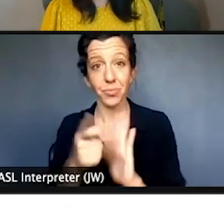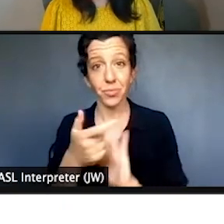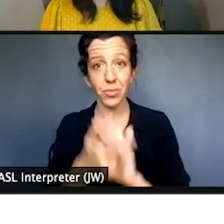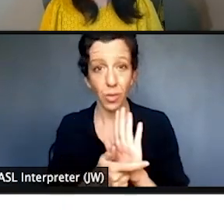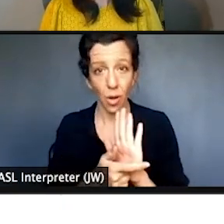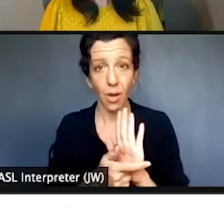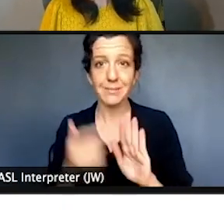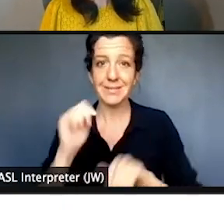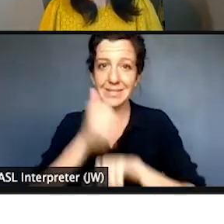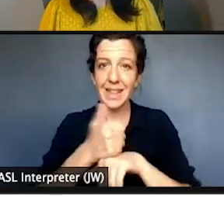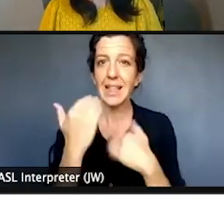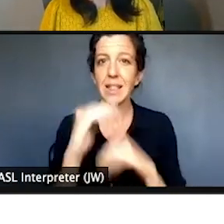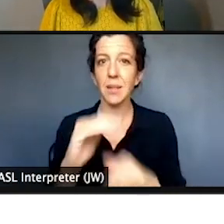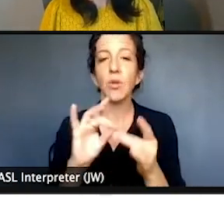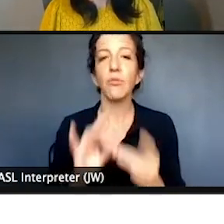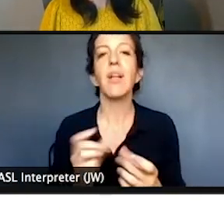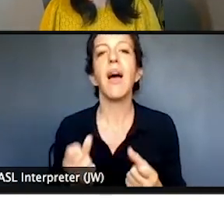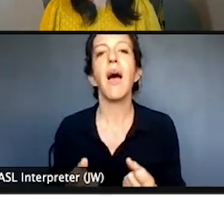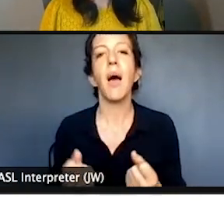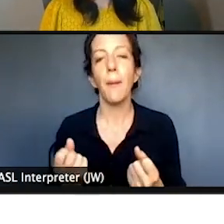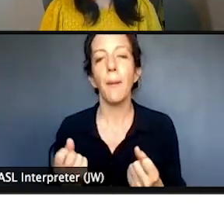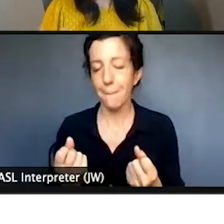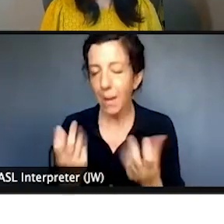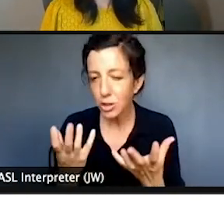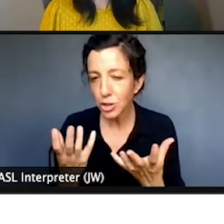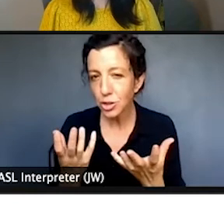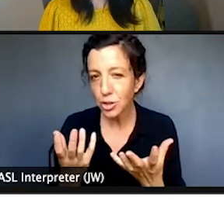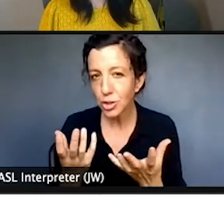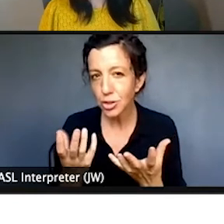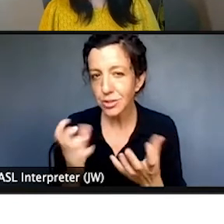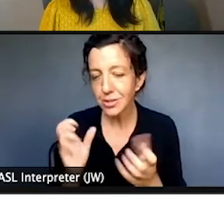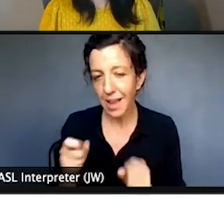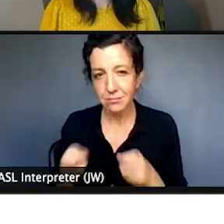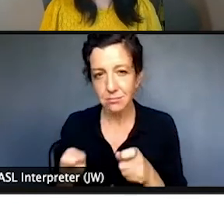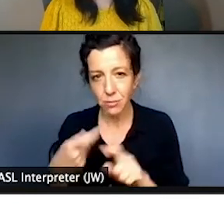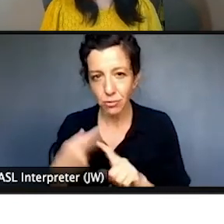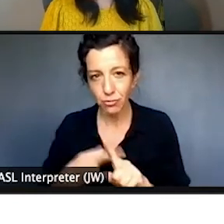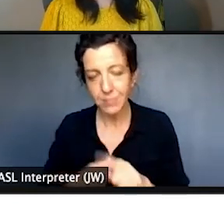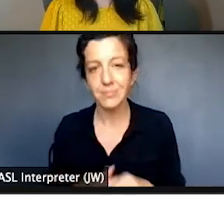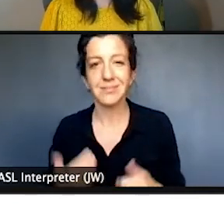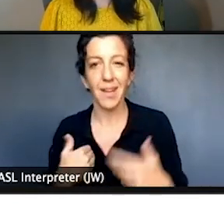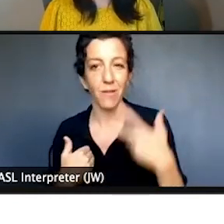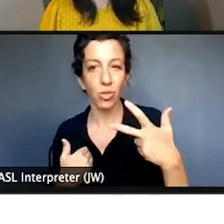And cities and counties could dictate what landlords charge a new renter when they first move in,